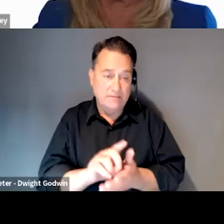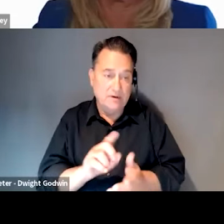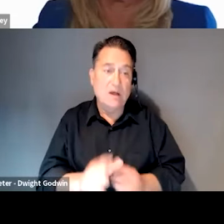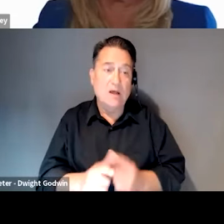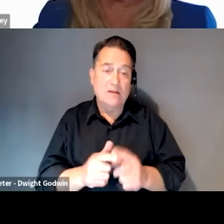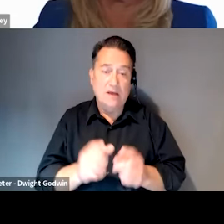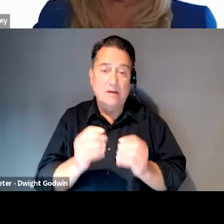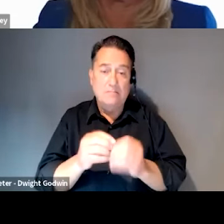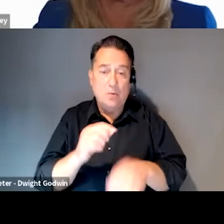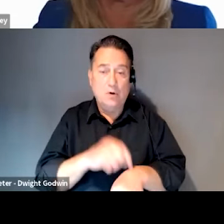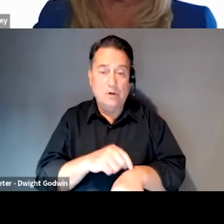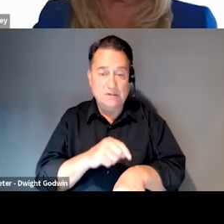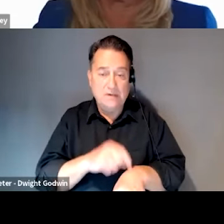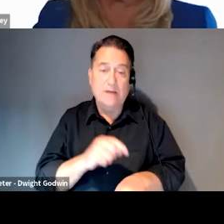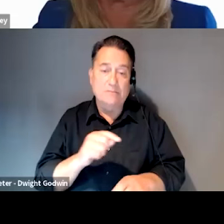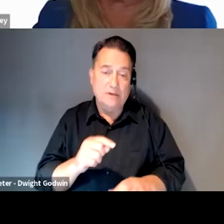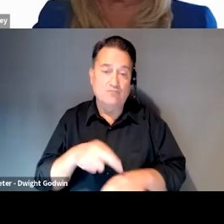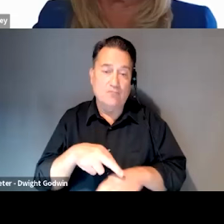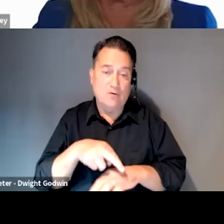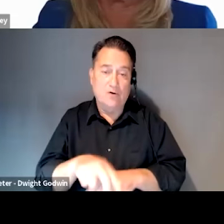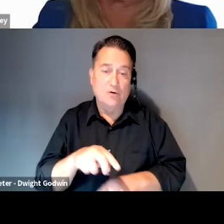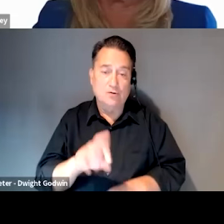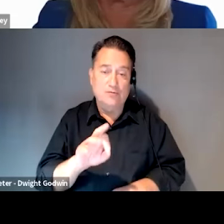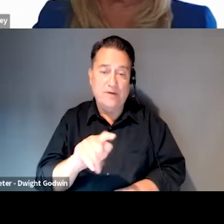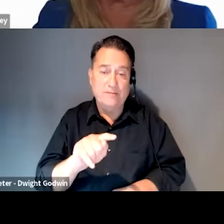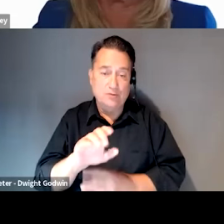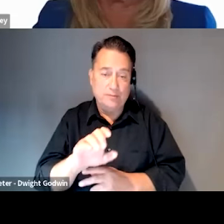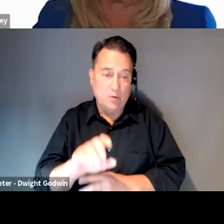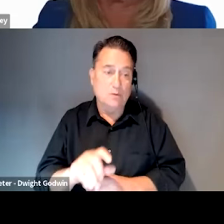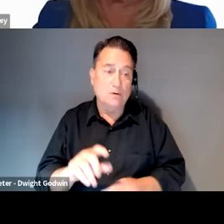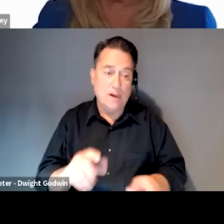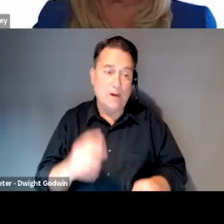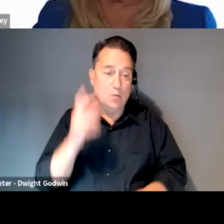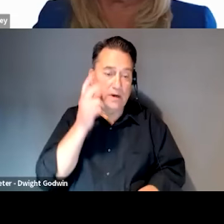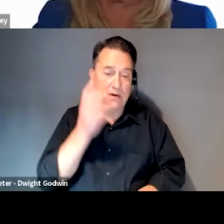to the family treatment court. Here are some examples to look for and we hear things like this all the time.